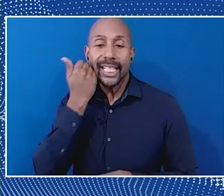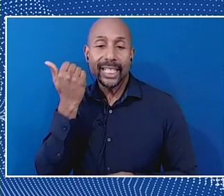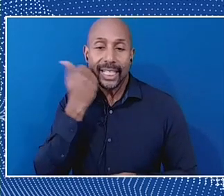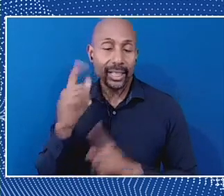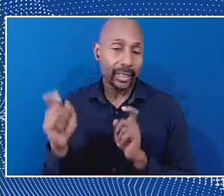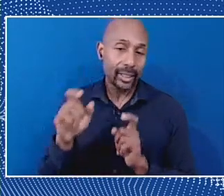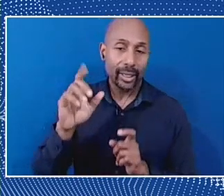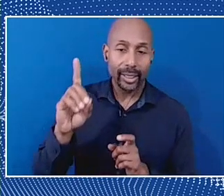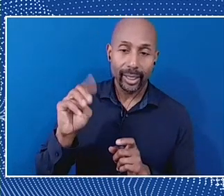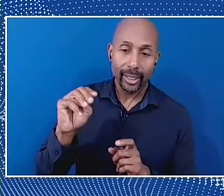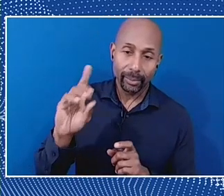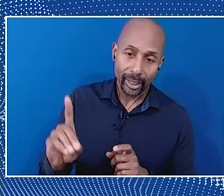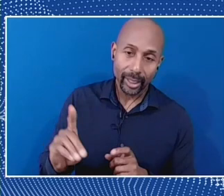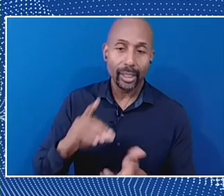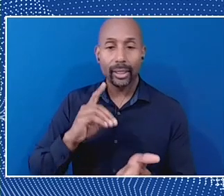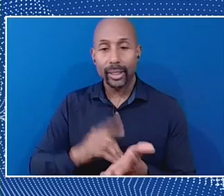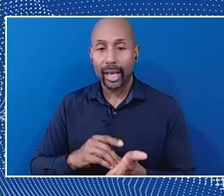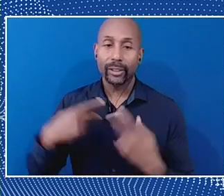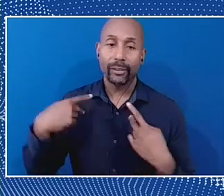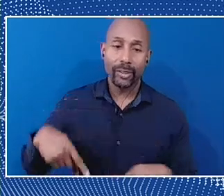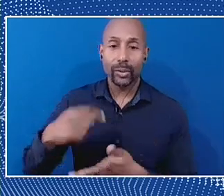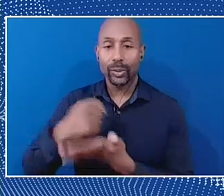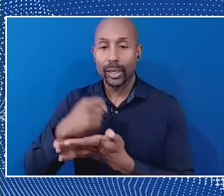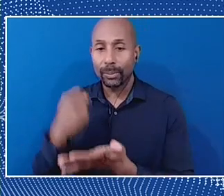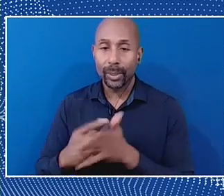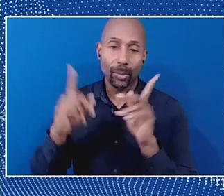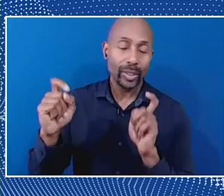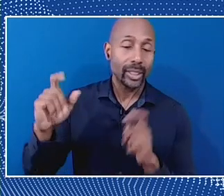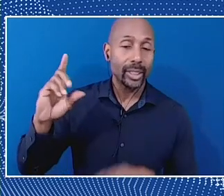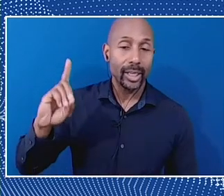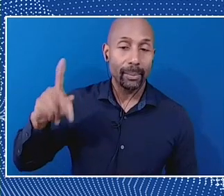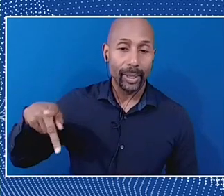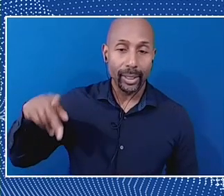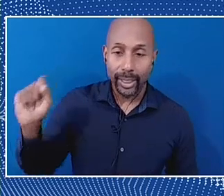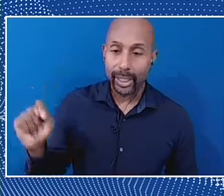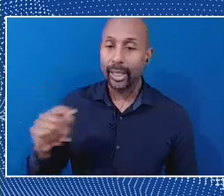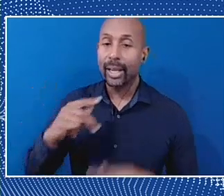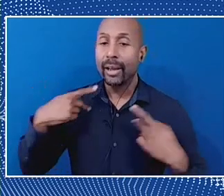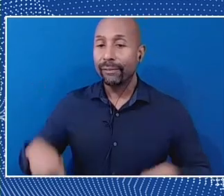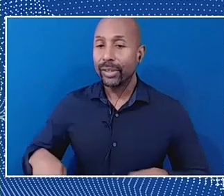masters in nursing, in parentheses MSN, doctor of psychology, in parentheses PsyD